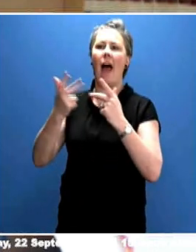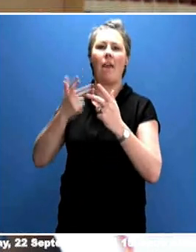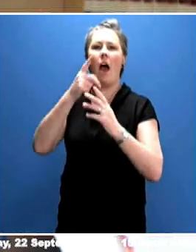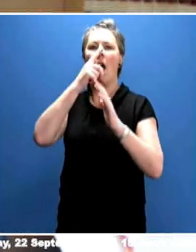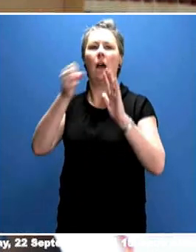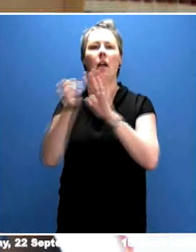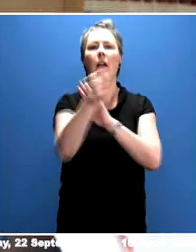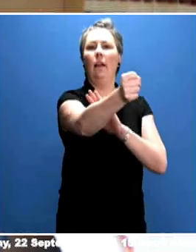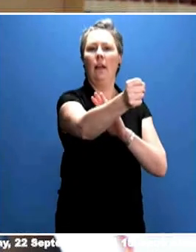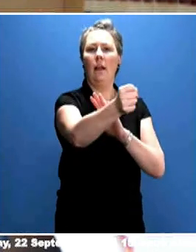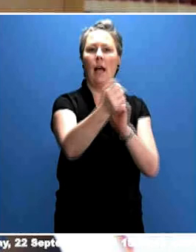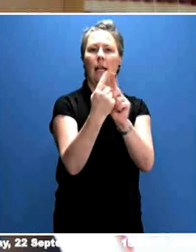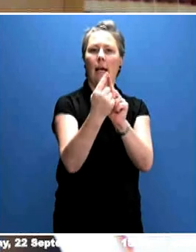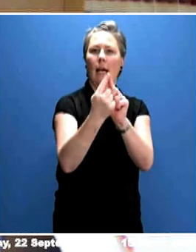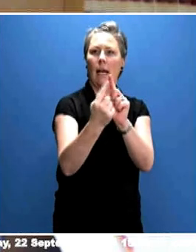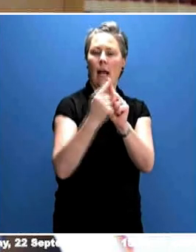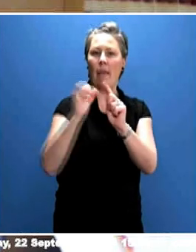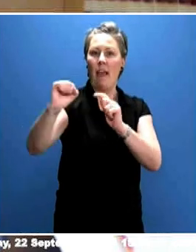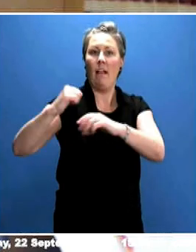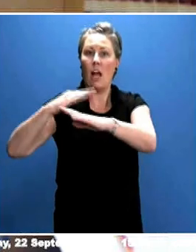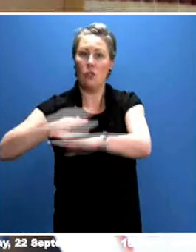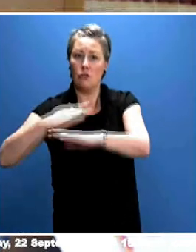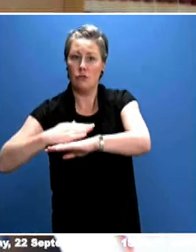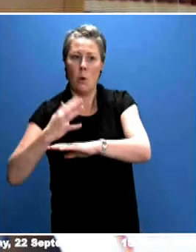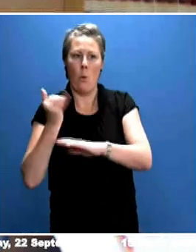made locally, or whether there are any other alternative services.